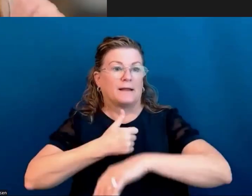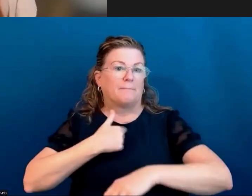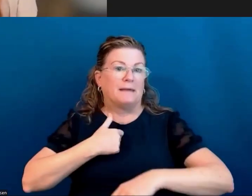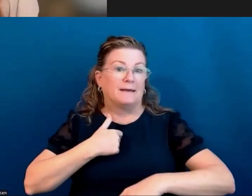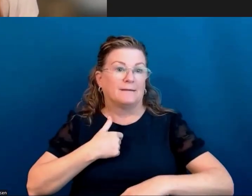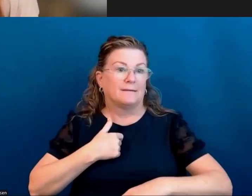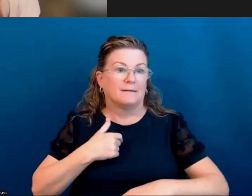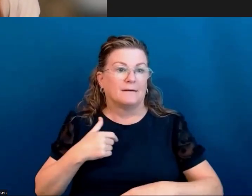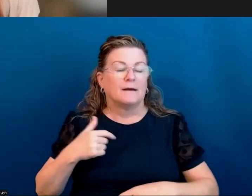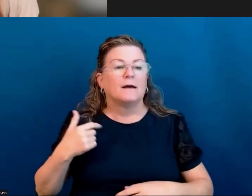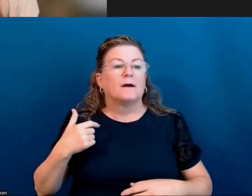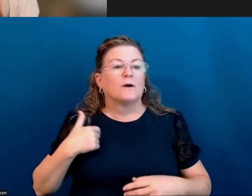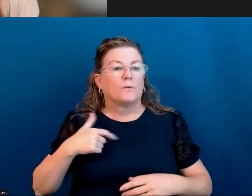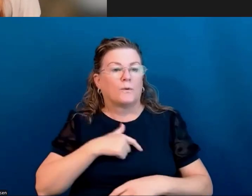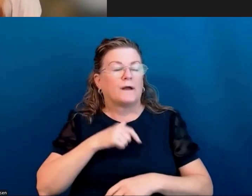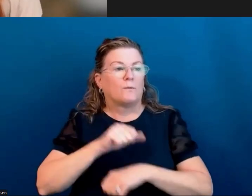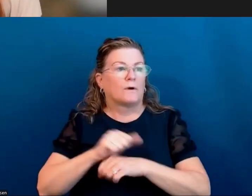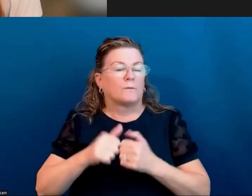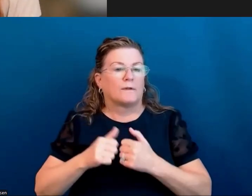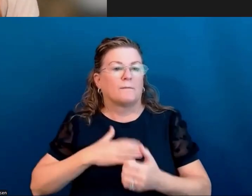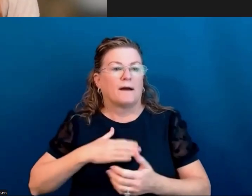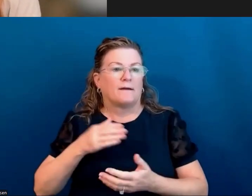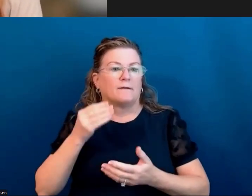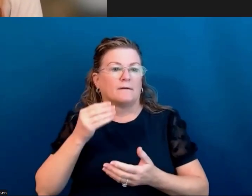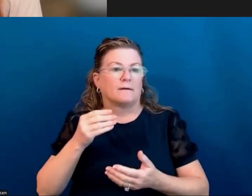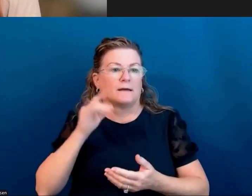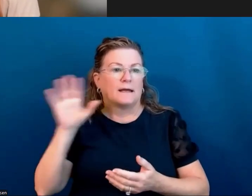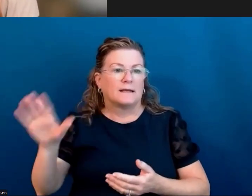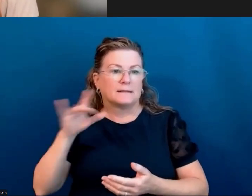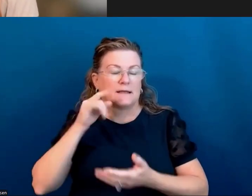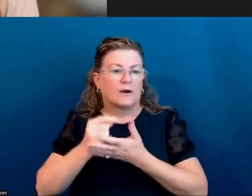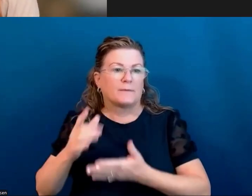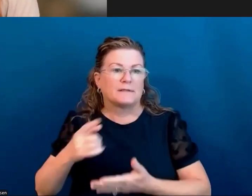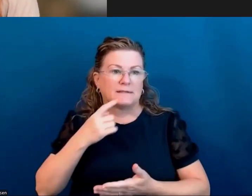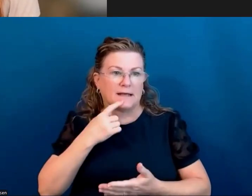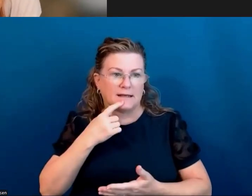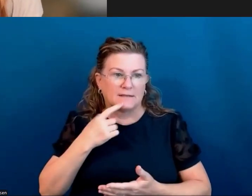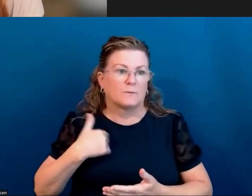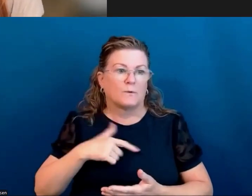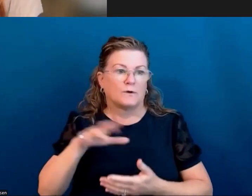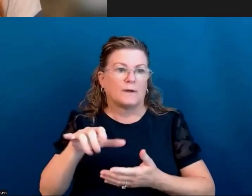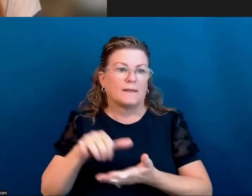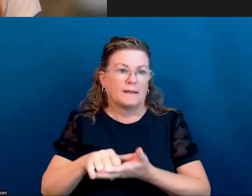This is what we worked on with my therapist. My there are his therapist says, This is what we're doing. And that way, you